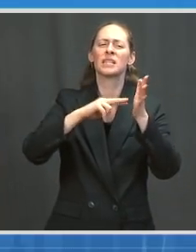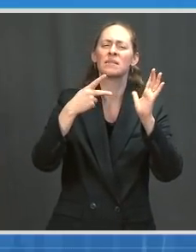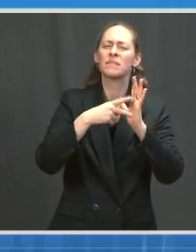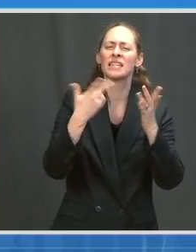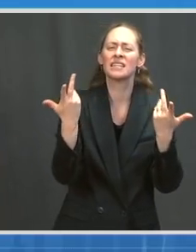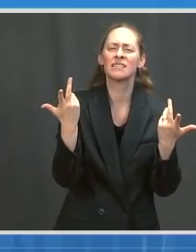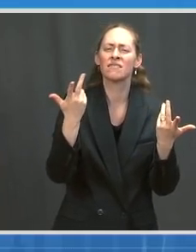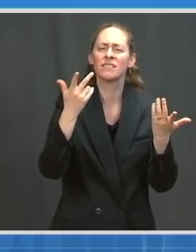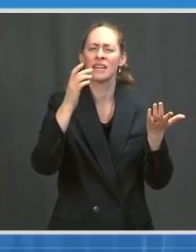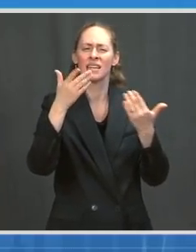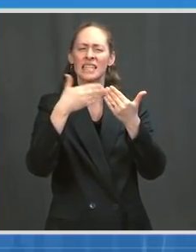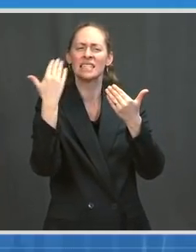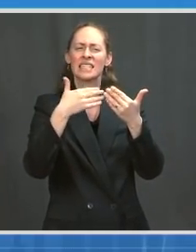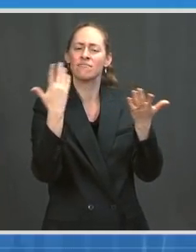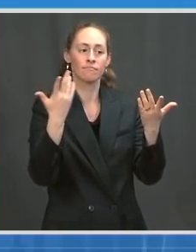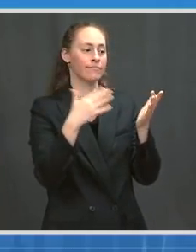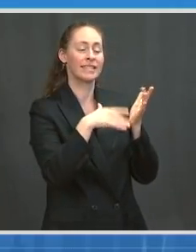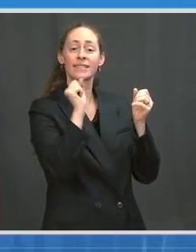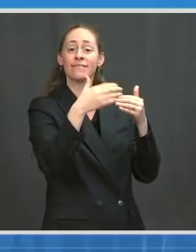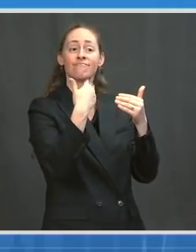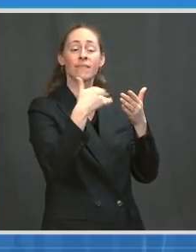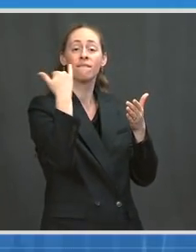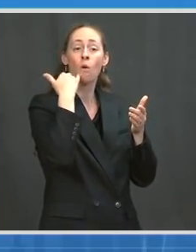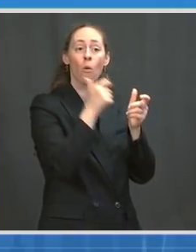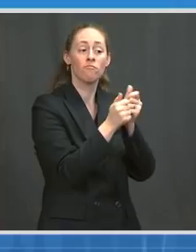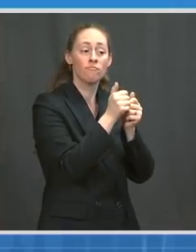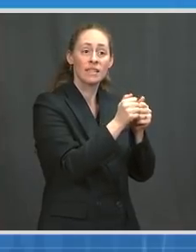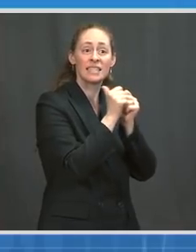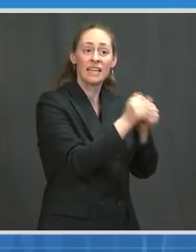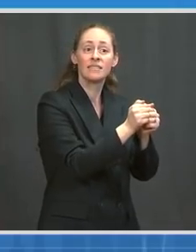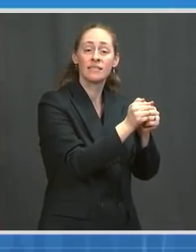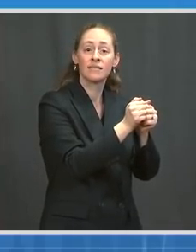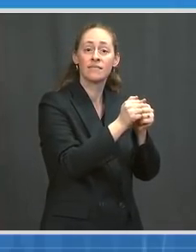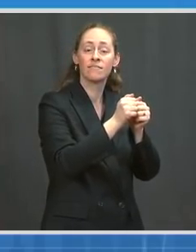Text your ZIP Code to GETVAX -- G-E-T-V-A-X.